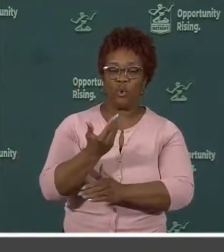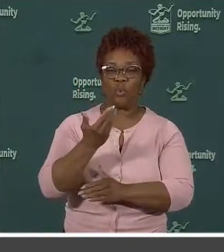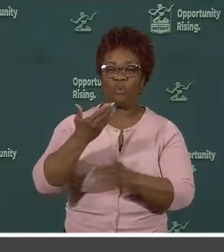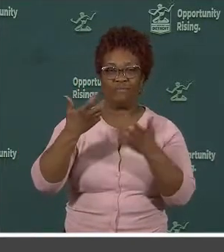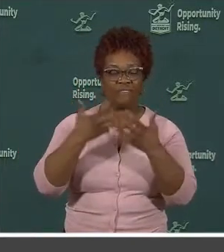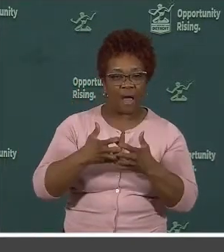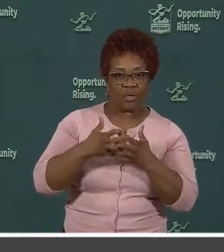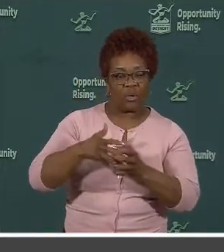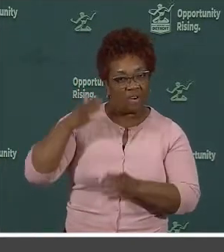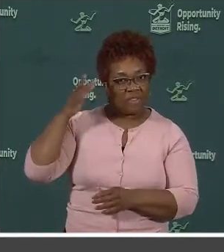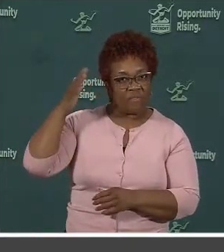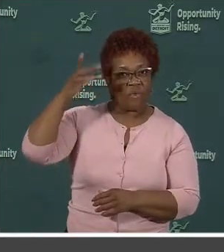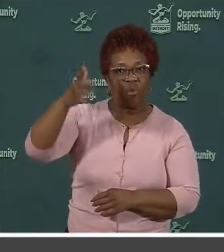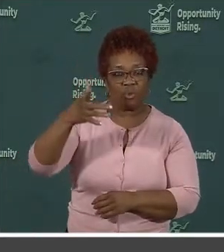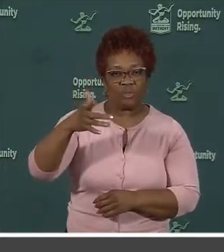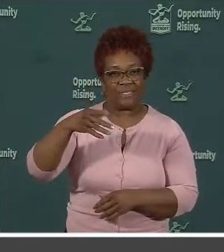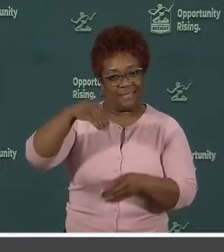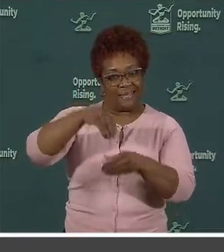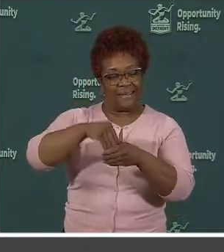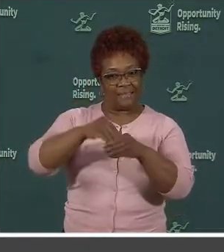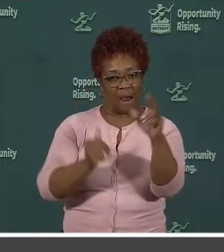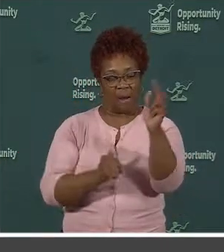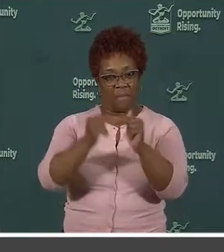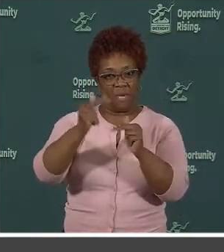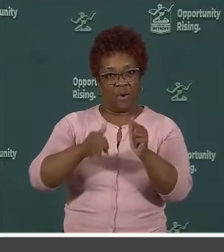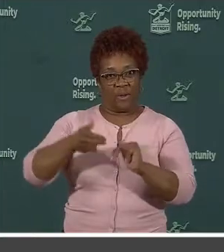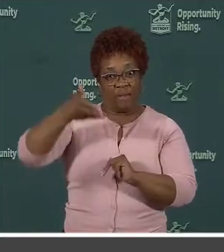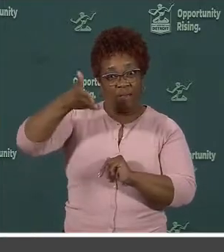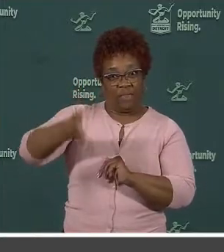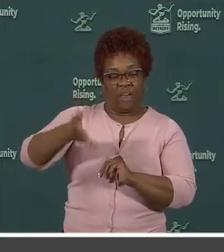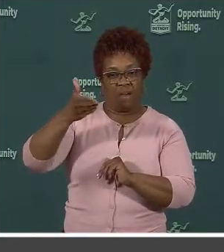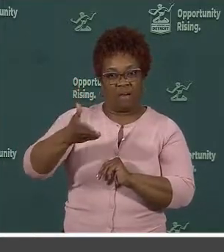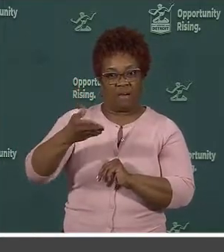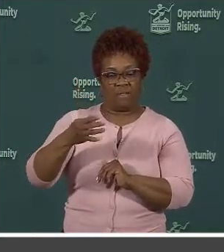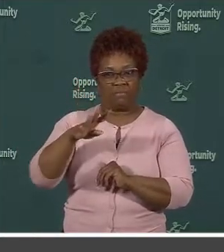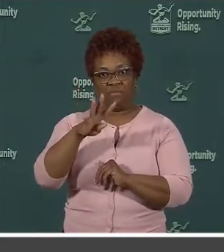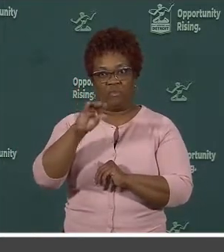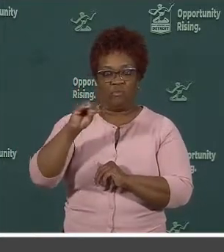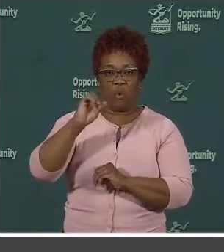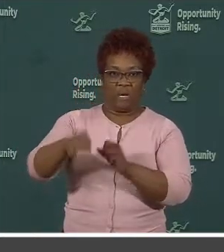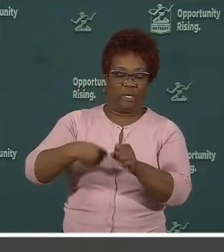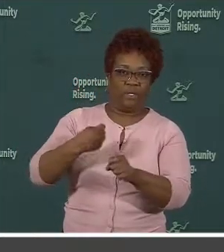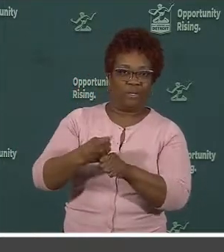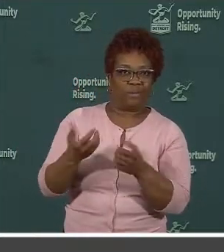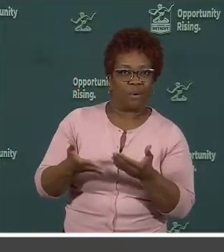WALLS THAT HAVE STOOD THERE FOR NEARLY FOUR DECADES AT FULL CAPACITY WE'LL HAVE A TEAM OF